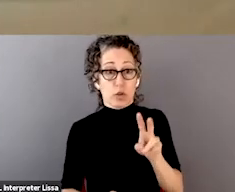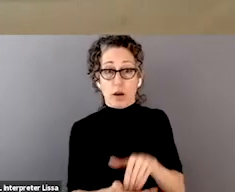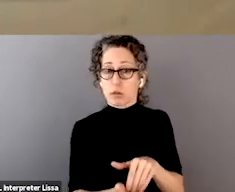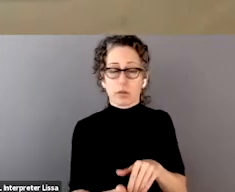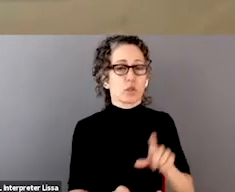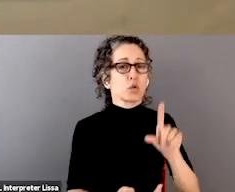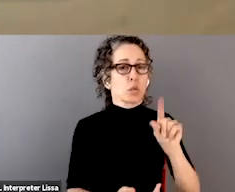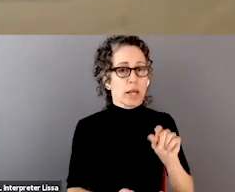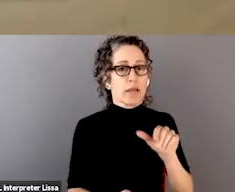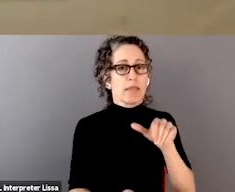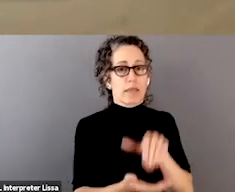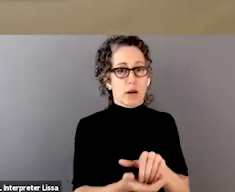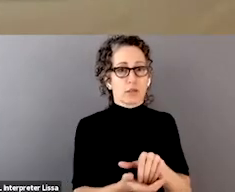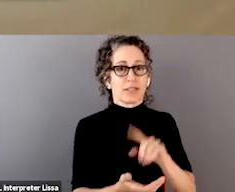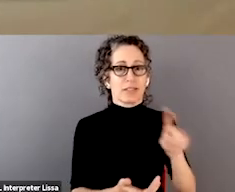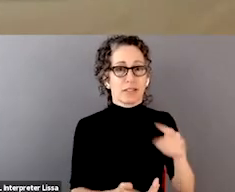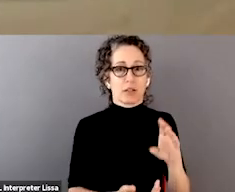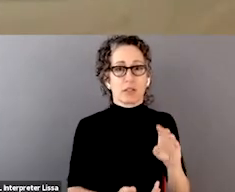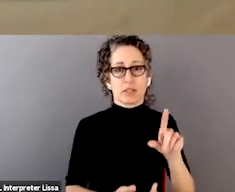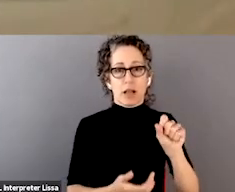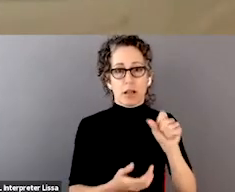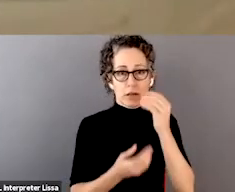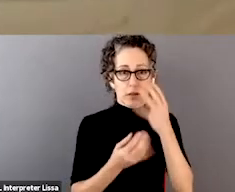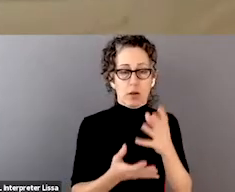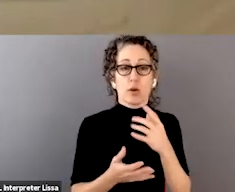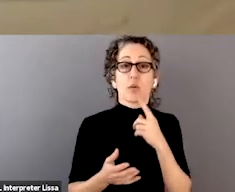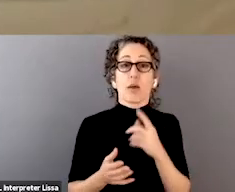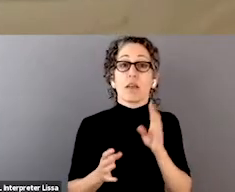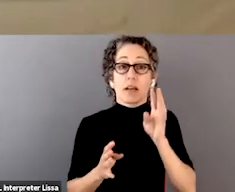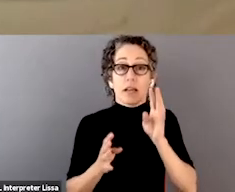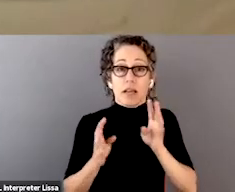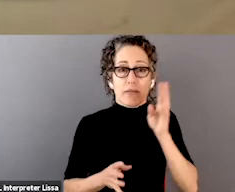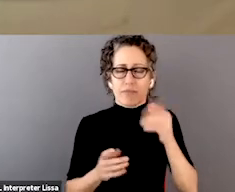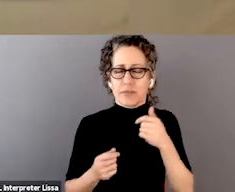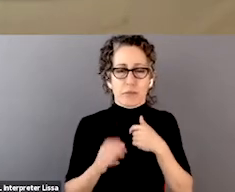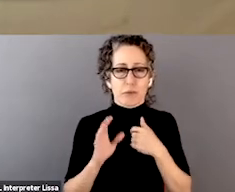observations with fully annotated lifetimes. And what do we do with them?